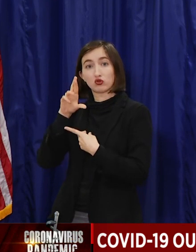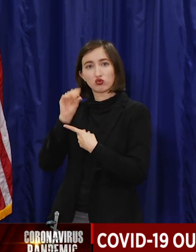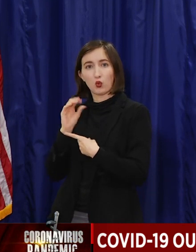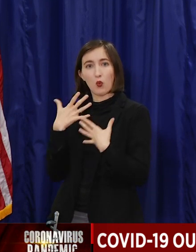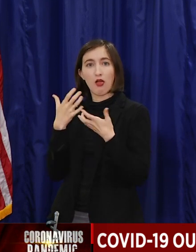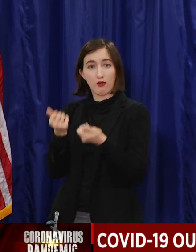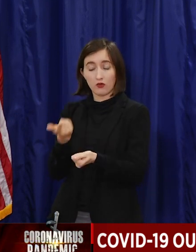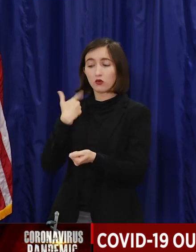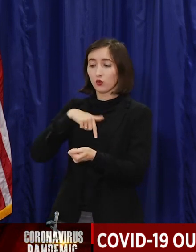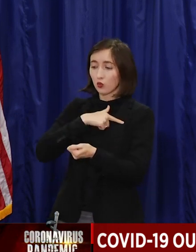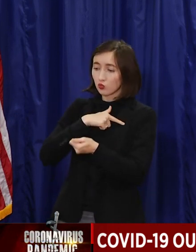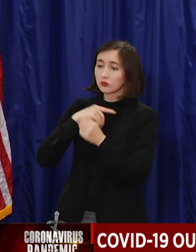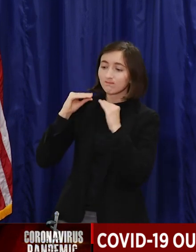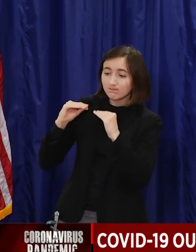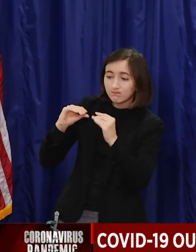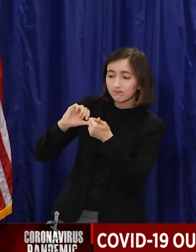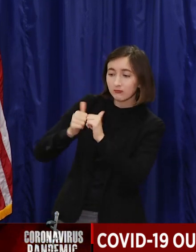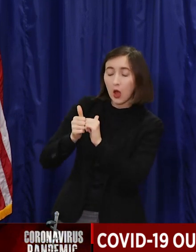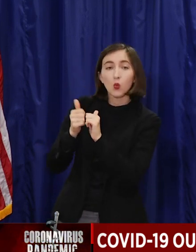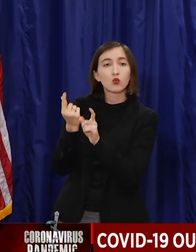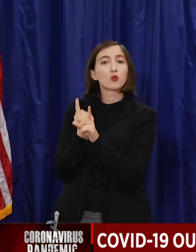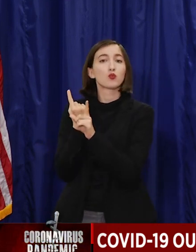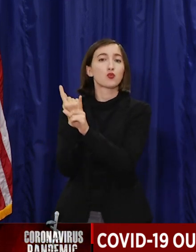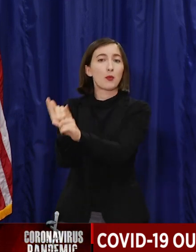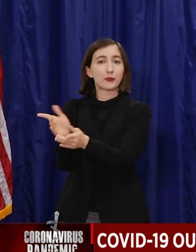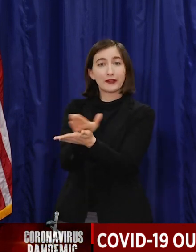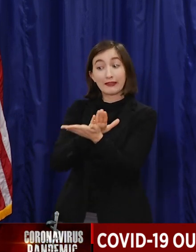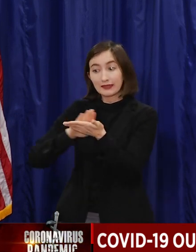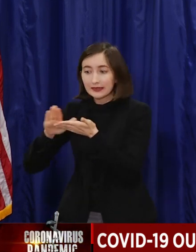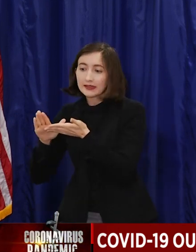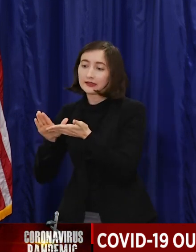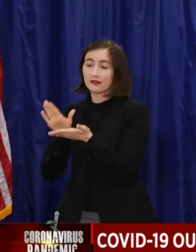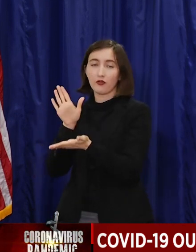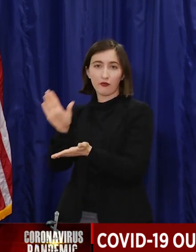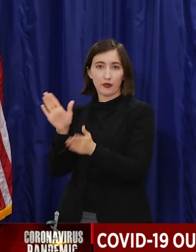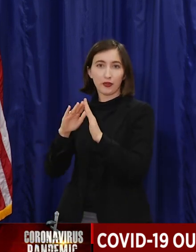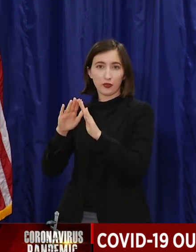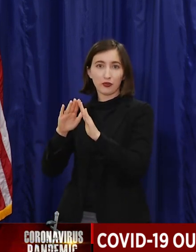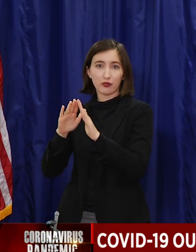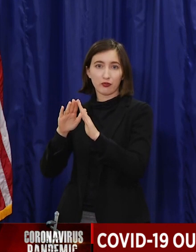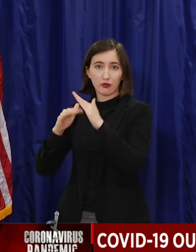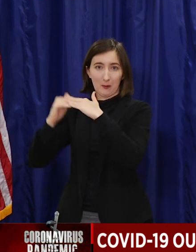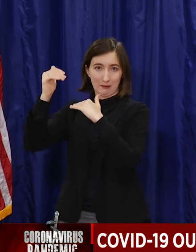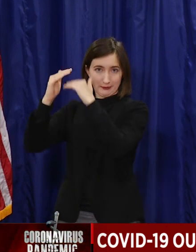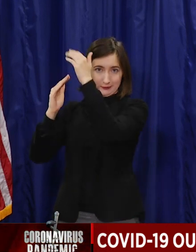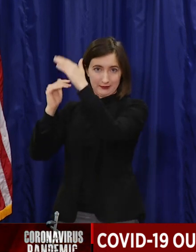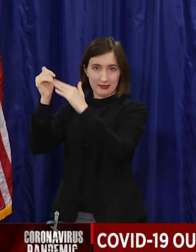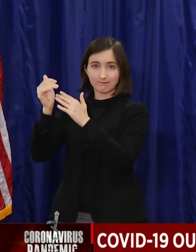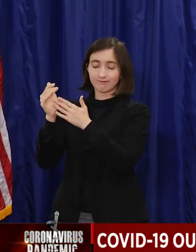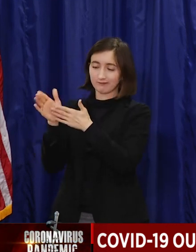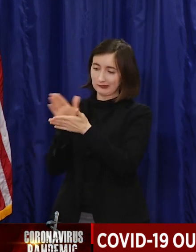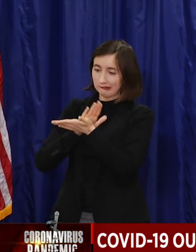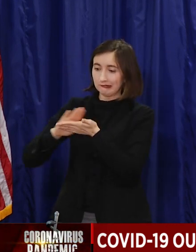LAKERS ARE SYMPTOM FREE THIS COMES JUST 2 WEEKS AFTER 2 UNNAMED PLAYERS TESTED POSITIVE COMES JUST 2 WEEKS AFTER 2 UNNAMED PLAYERS TESTED POSITIVE FOR UNNAMED PLAYERS TESTED POSITIVE FOR COVID-19. FOR COVID-19. >> THE LAKERS HAD THEIR PLAYERS COVID-19. >> THE LAKERS HAD THEIR PLAYERS TESTED IMMEDIATELY AFTER 4 THE LAKERS HAD THEIR PLAYERS TESTED IMMEDIATELY AFTER 4 MEMBERS OF THE BROOKLYN NETS,